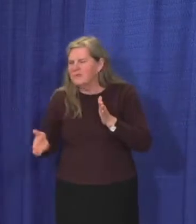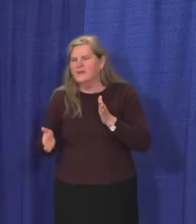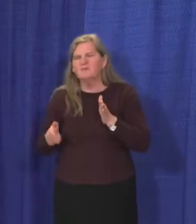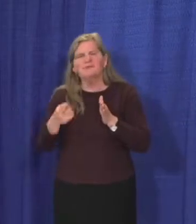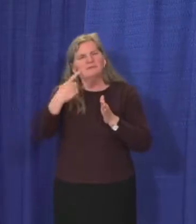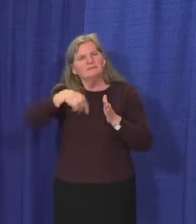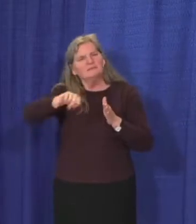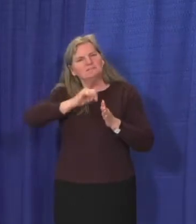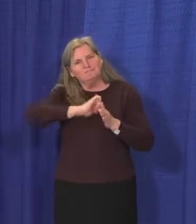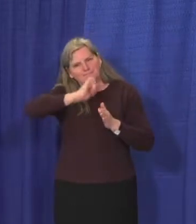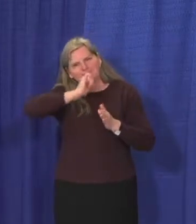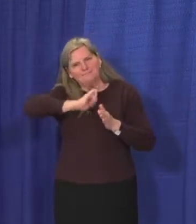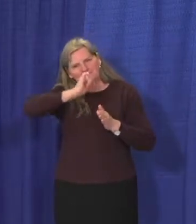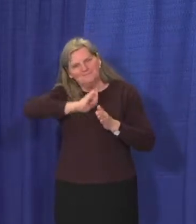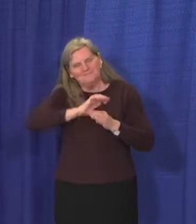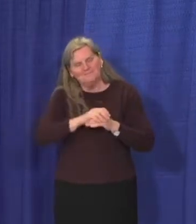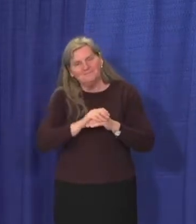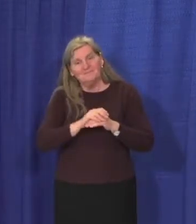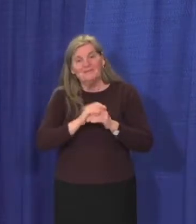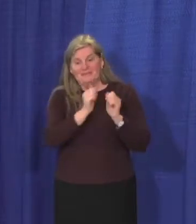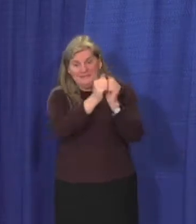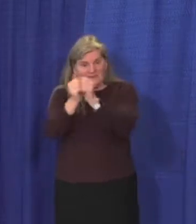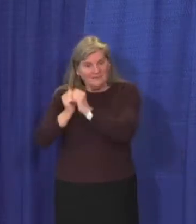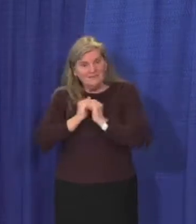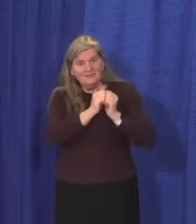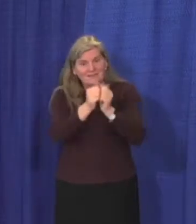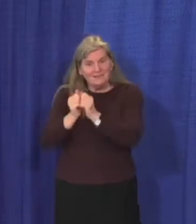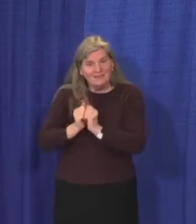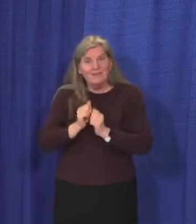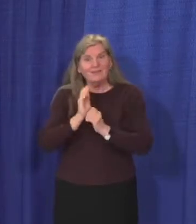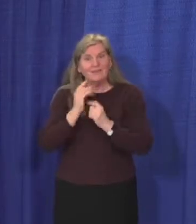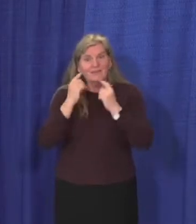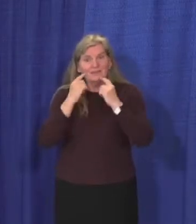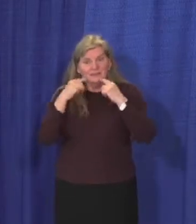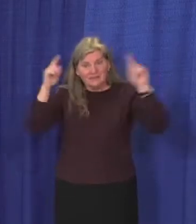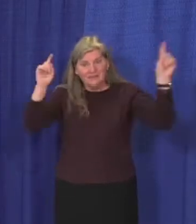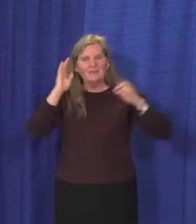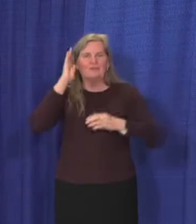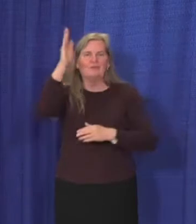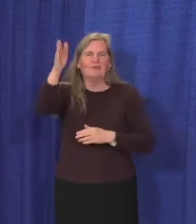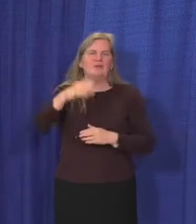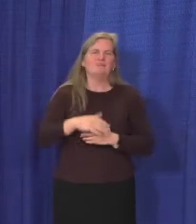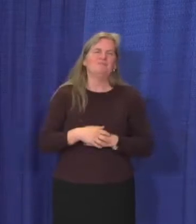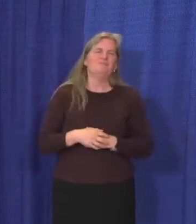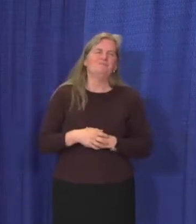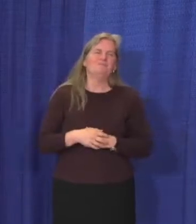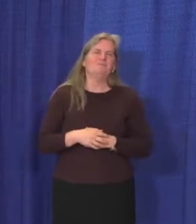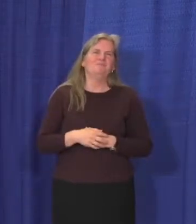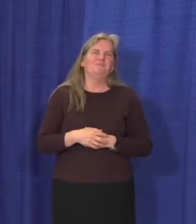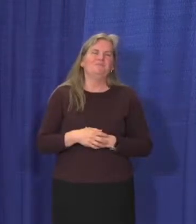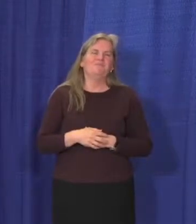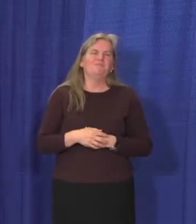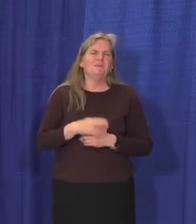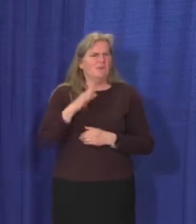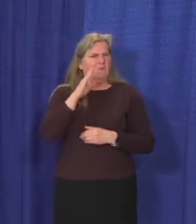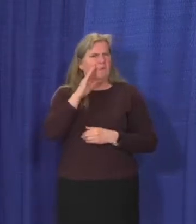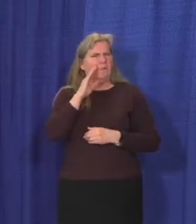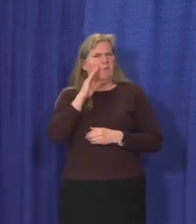We will continue to exercise patience and we will all have a great summer.